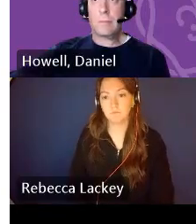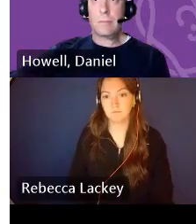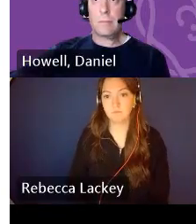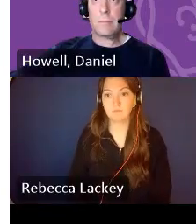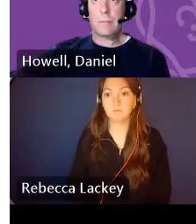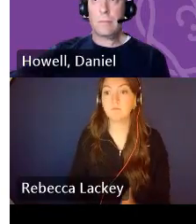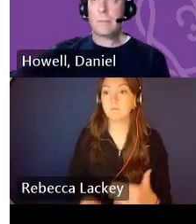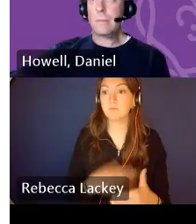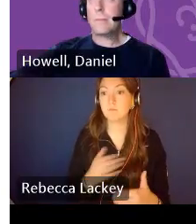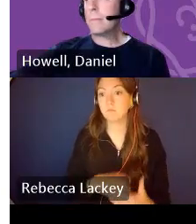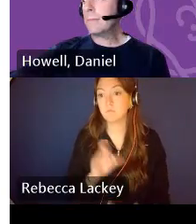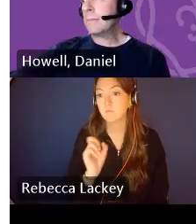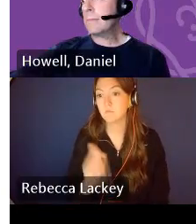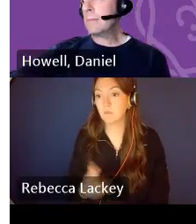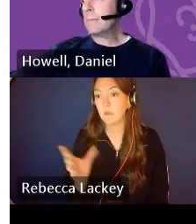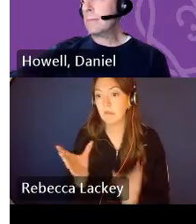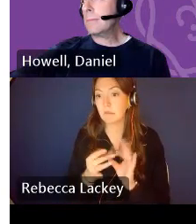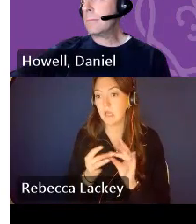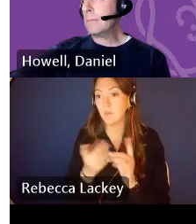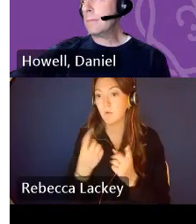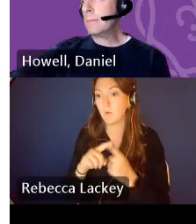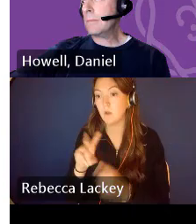Next question, comment is when We Widman is out,